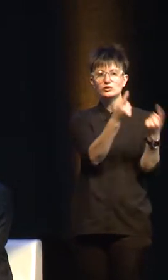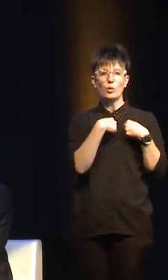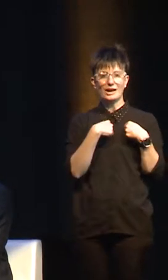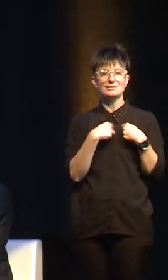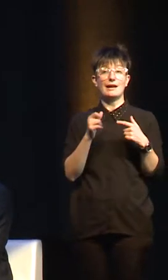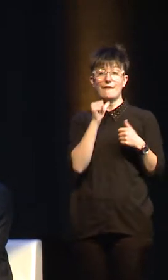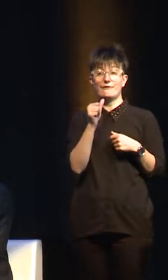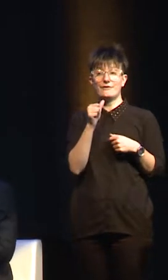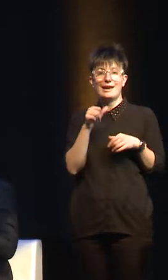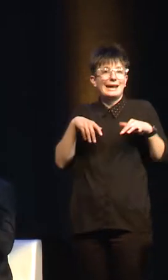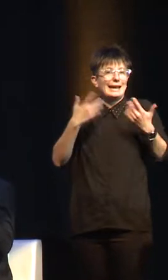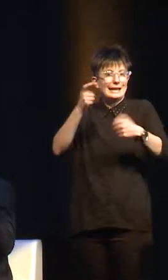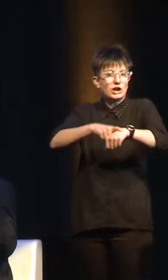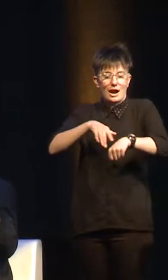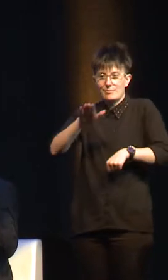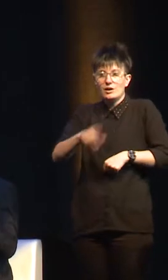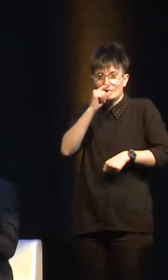of that. Jehan: David, historically this narrative,